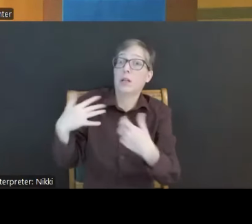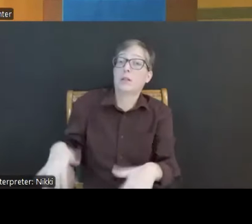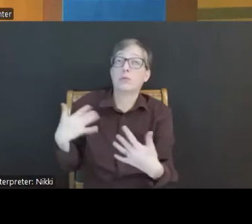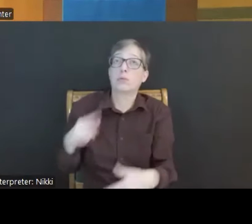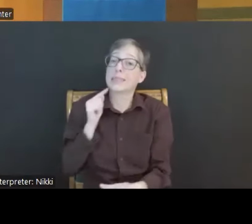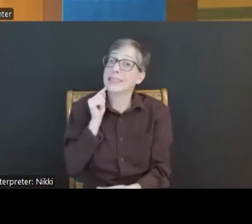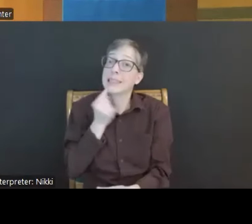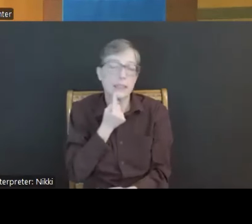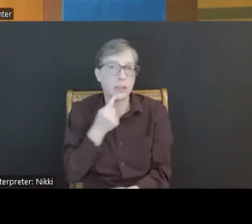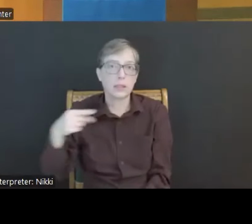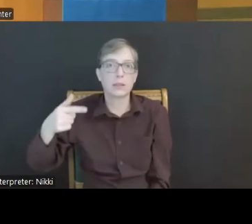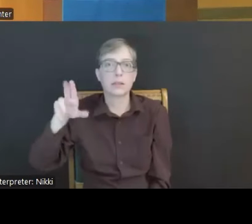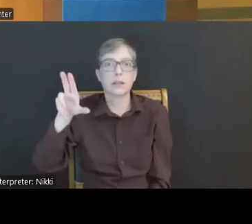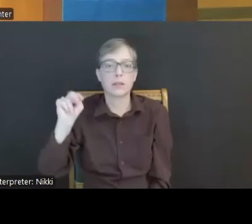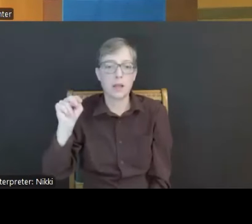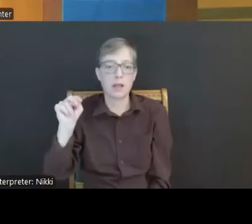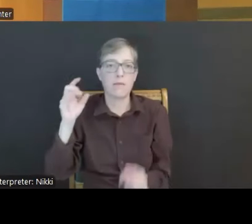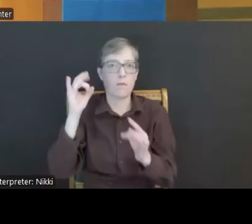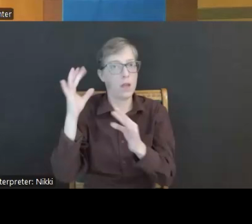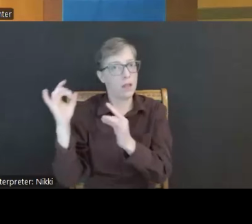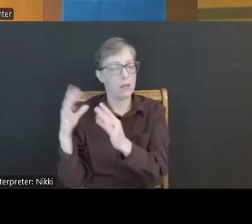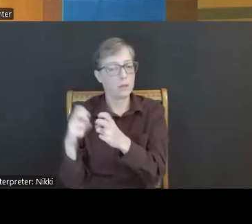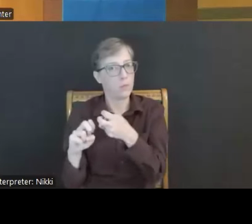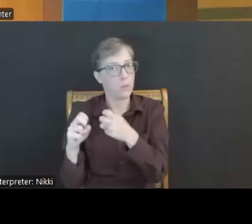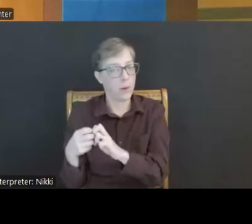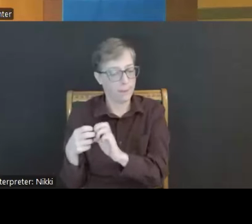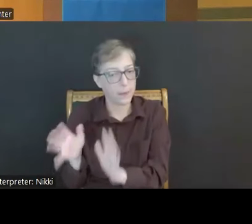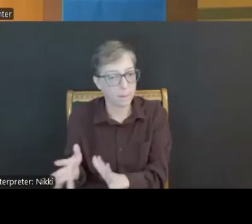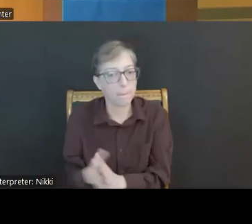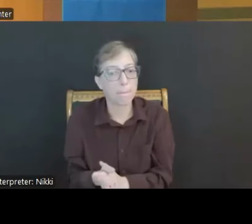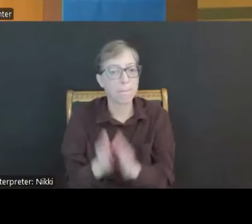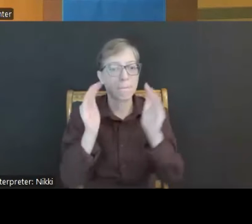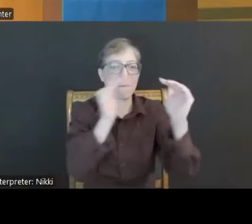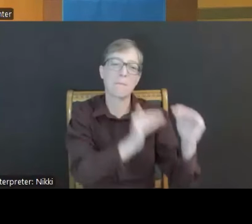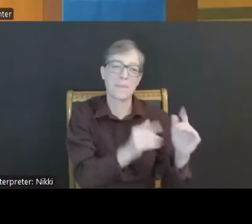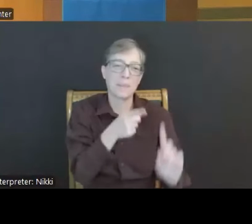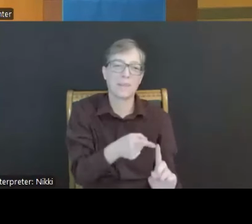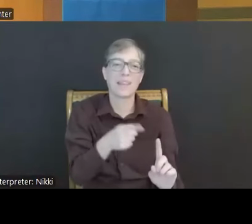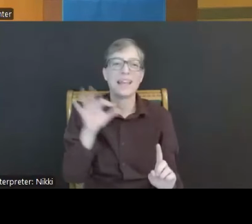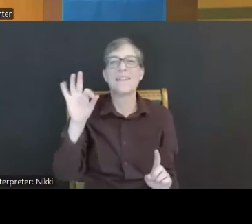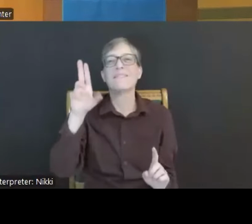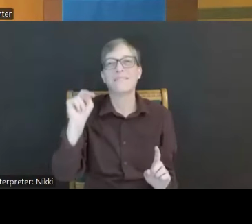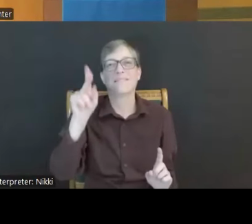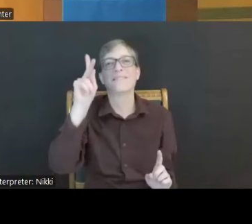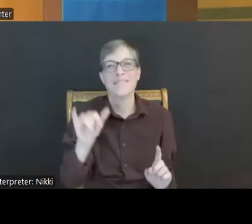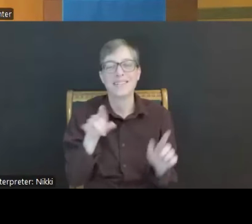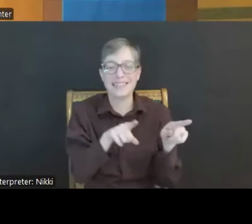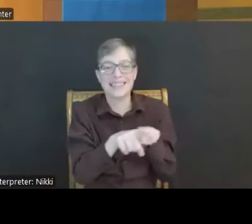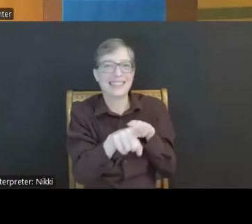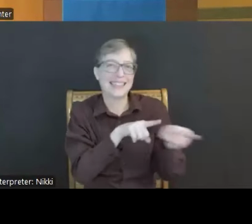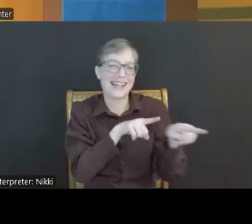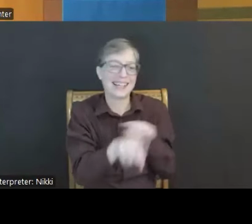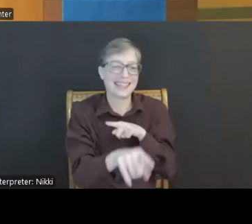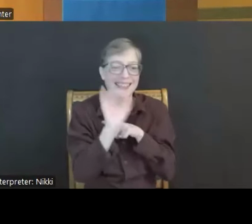problem there's our funky socks where we all got together where our fky socks um again it